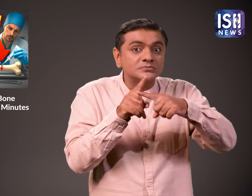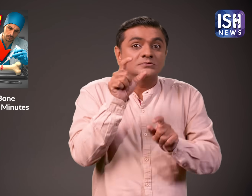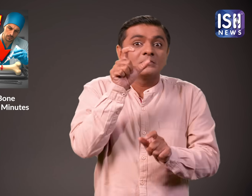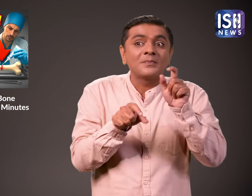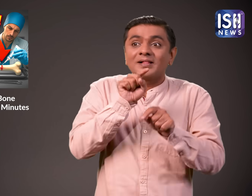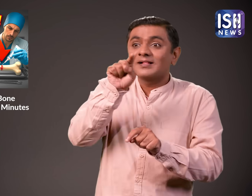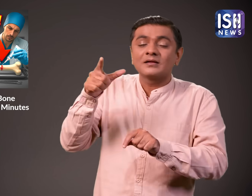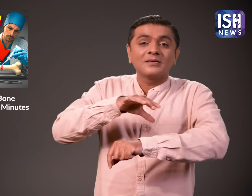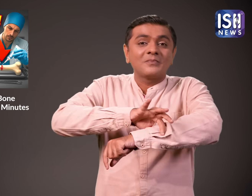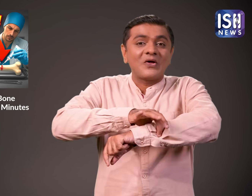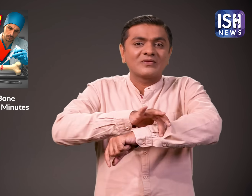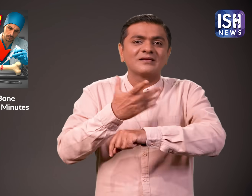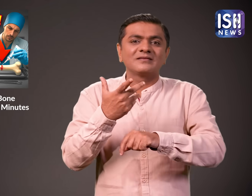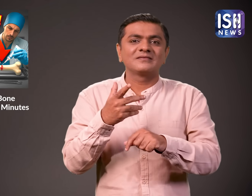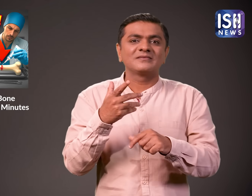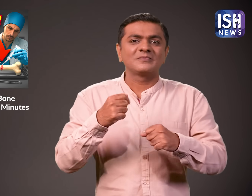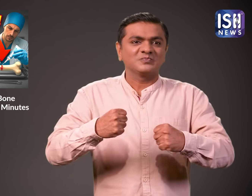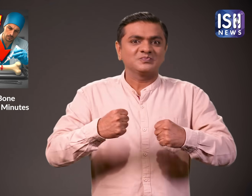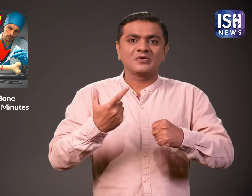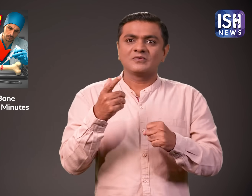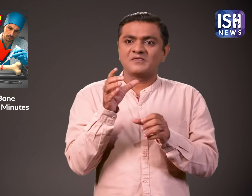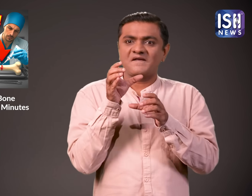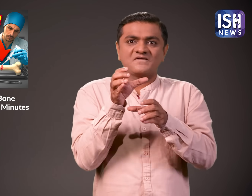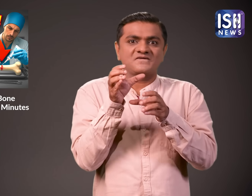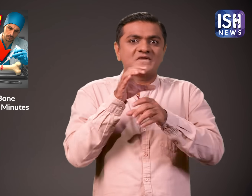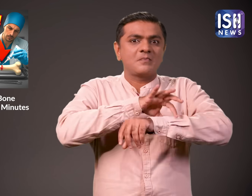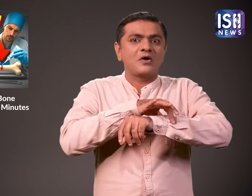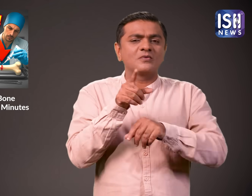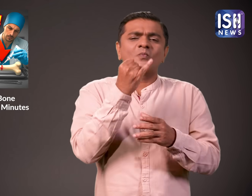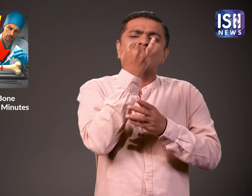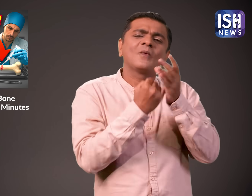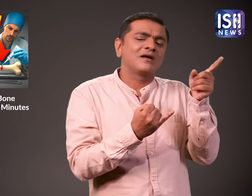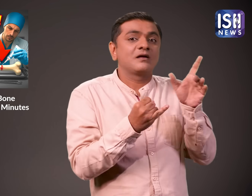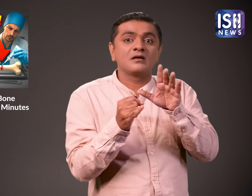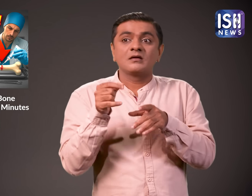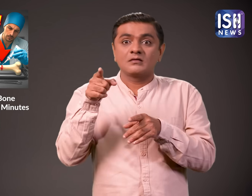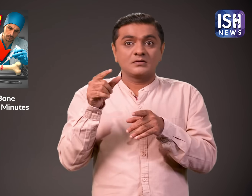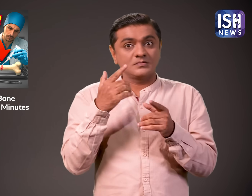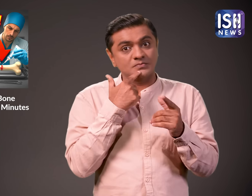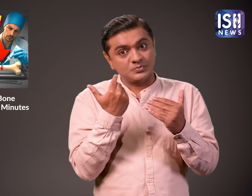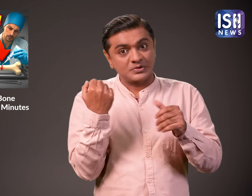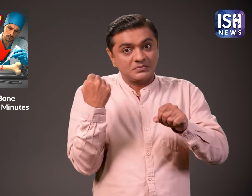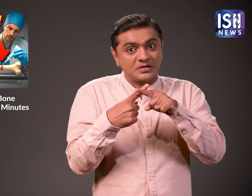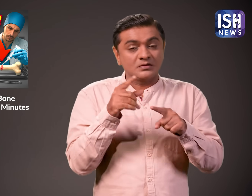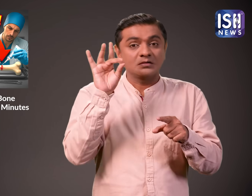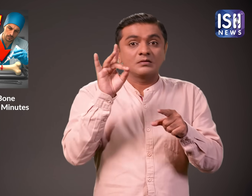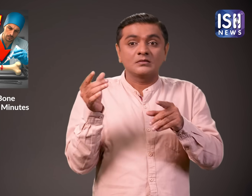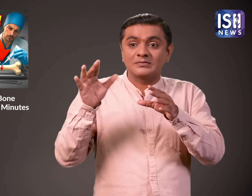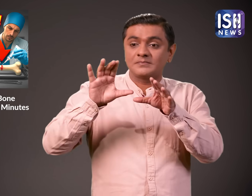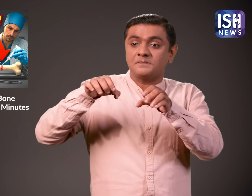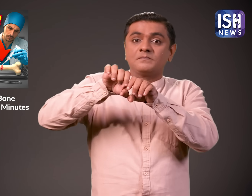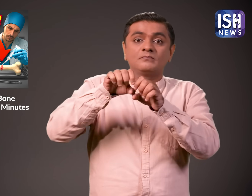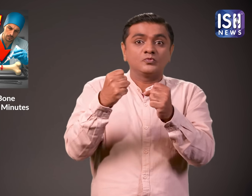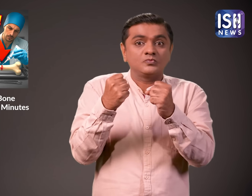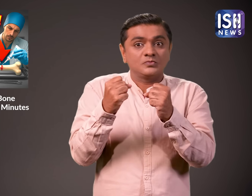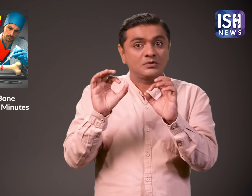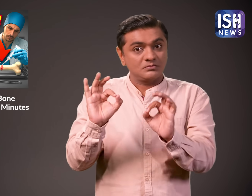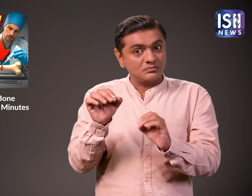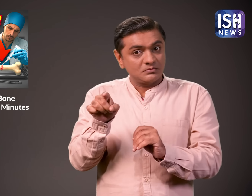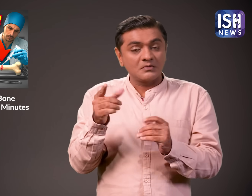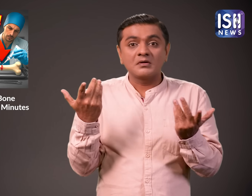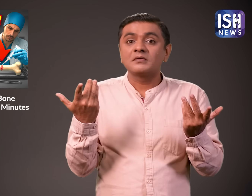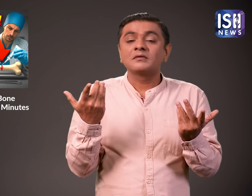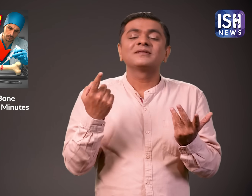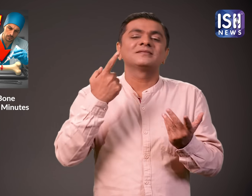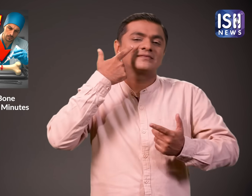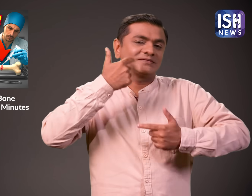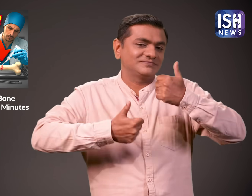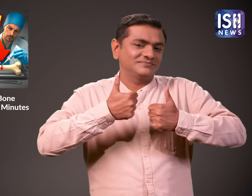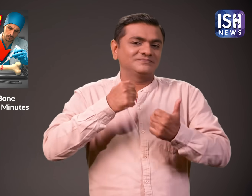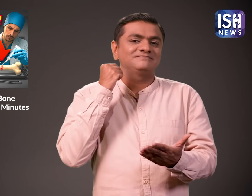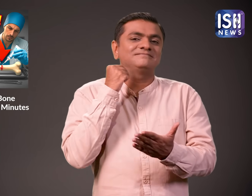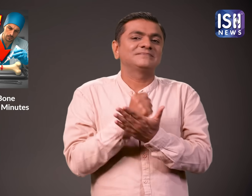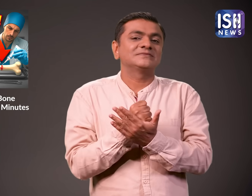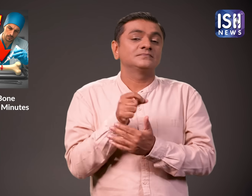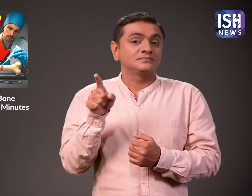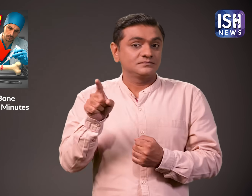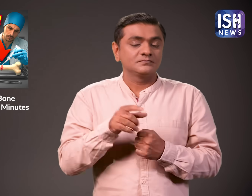Whether this glue is effective for big bones that carry weight, still needs to be evaluated.